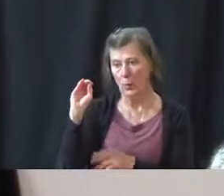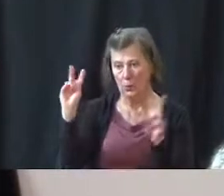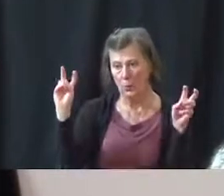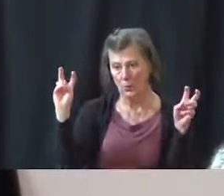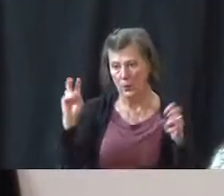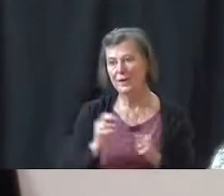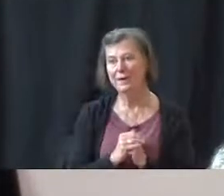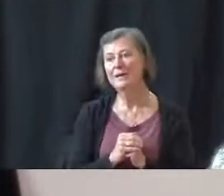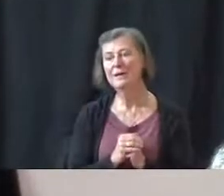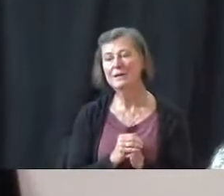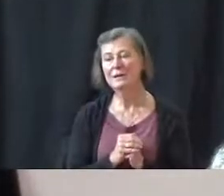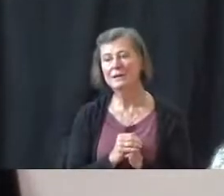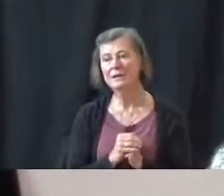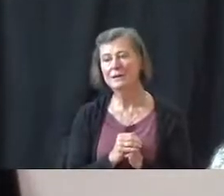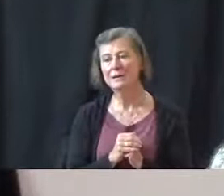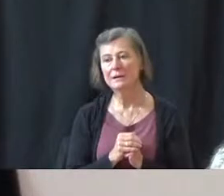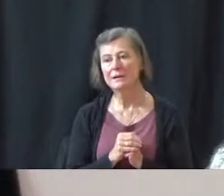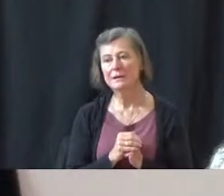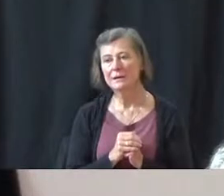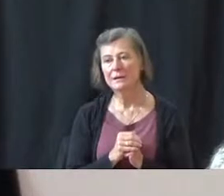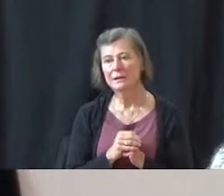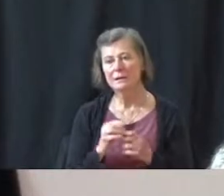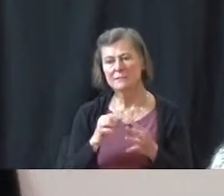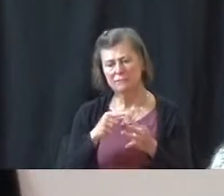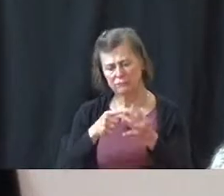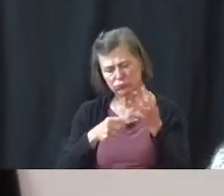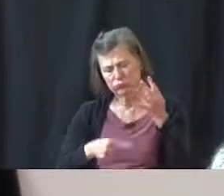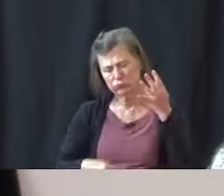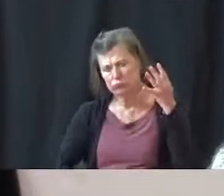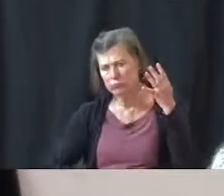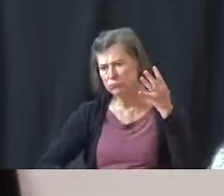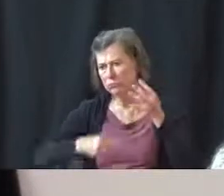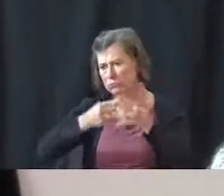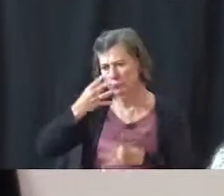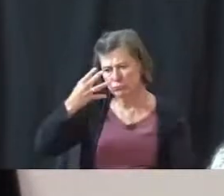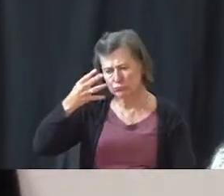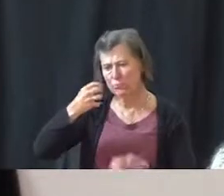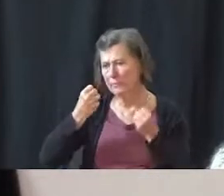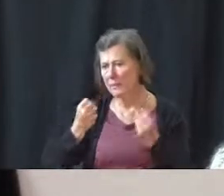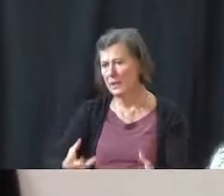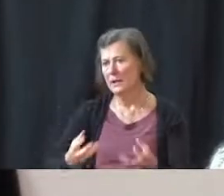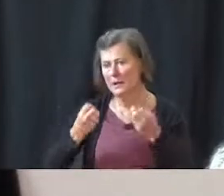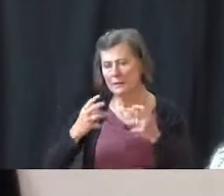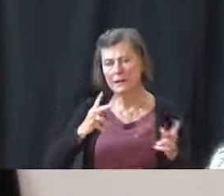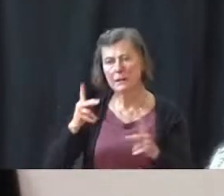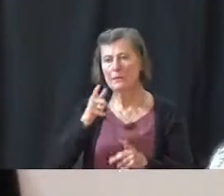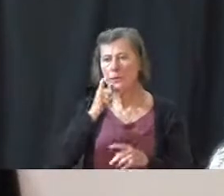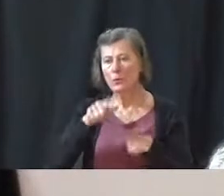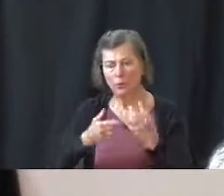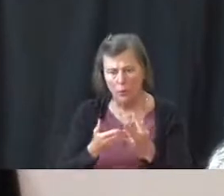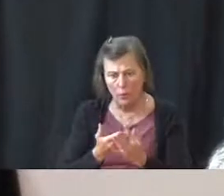And, there are countless people living and gone for whom this sublime appellation is most fitting.